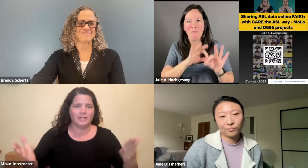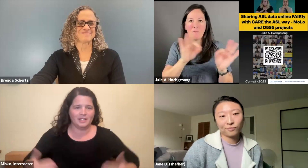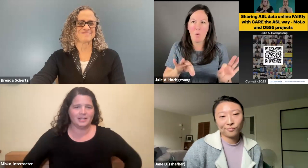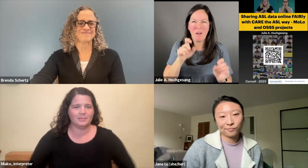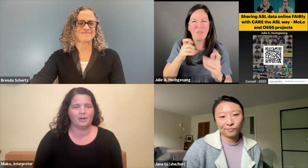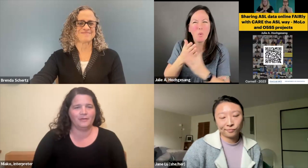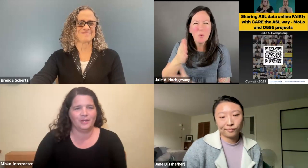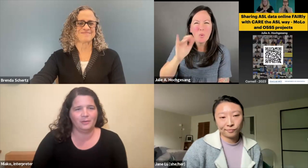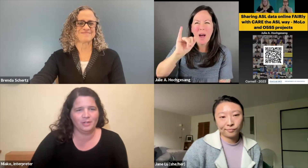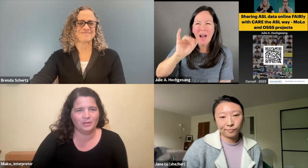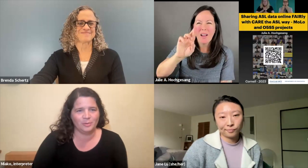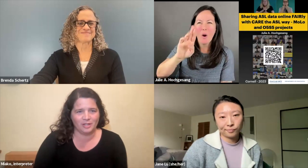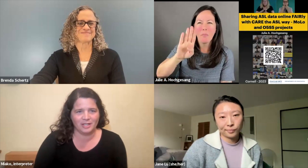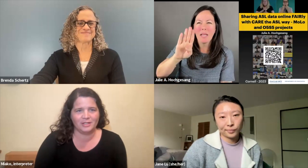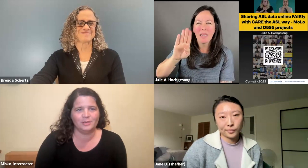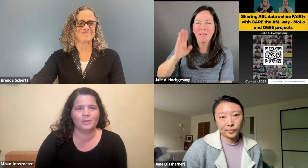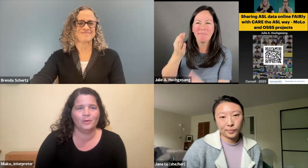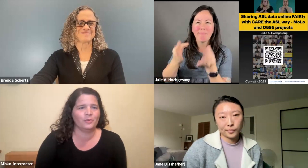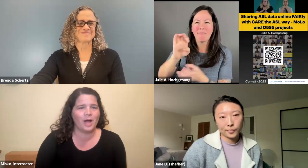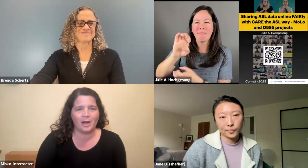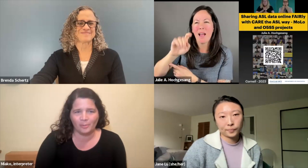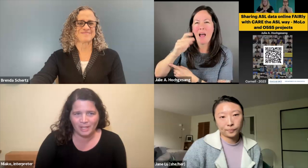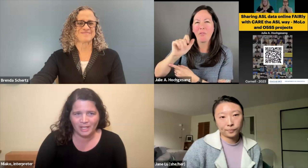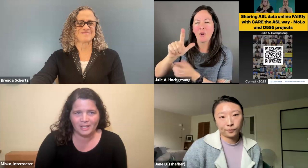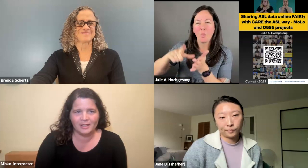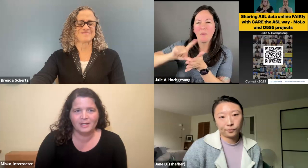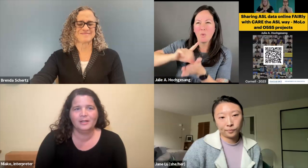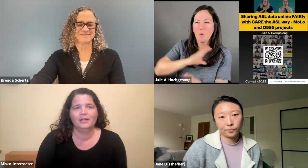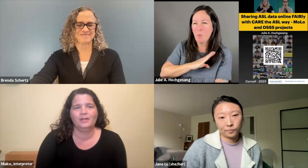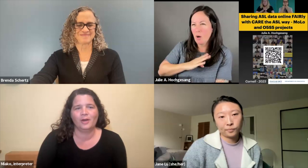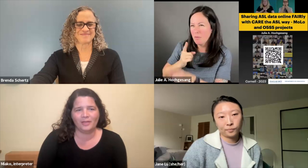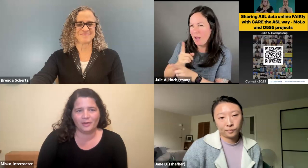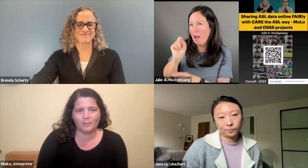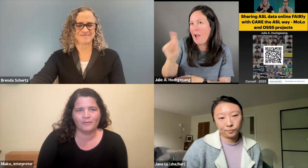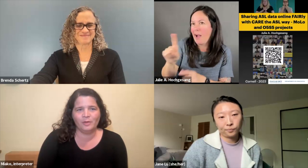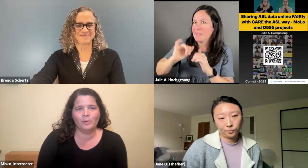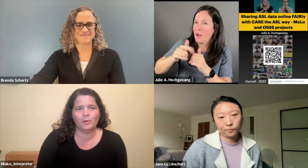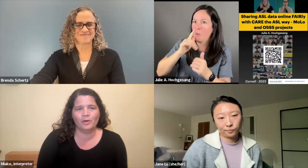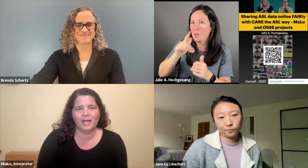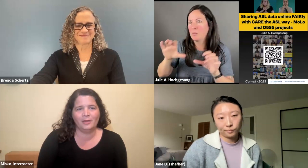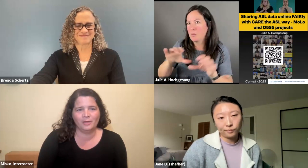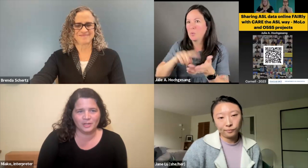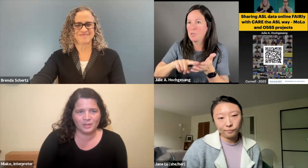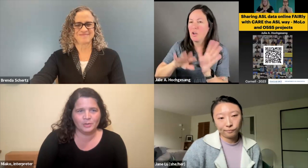does as part of their research process you go through IRB your ethical review board at your